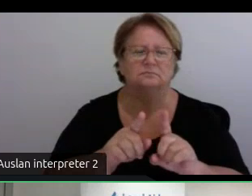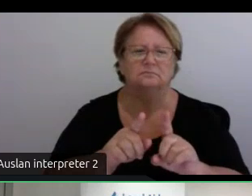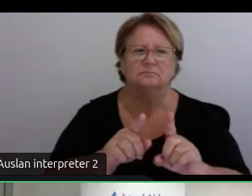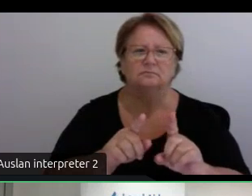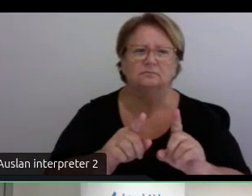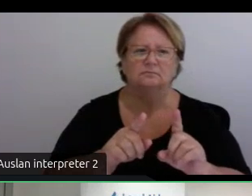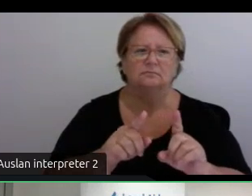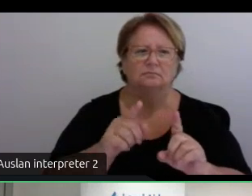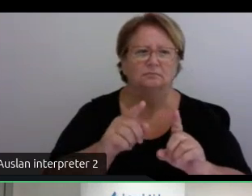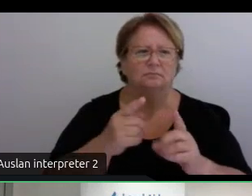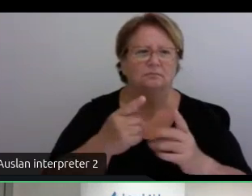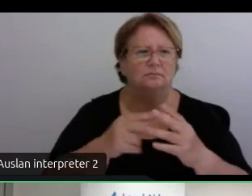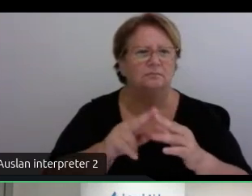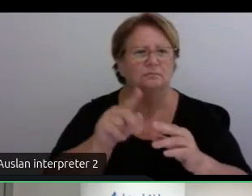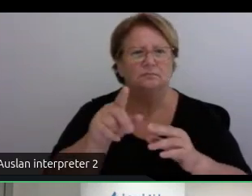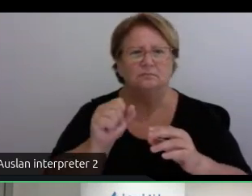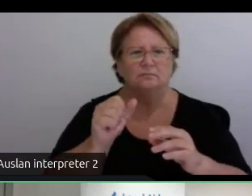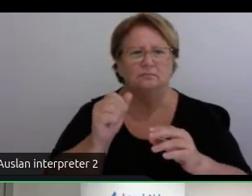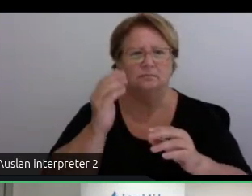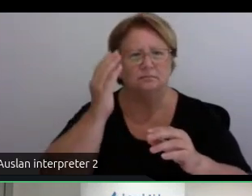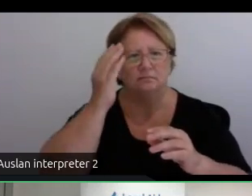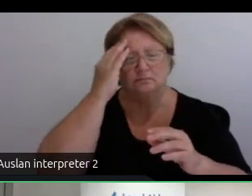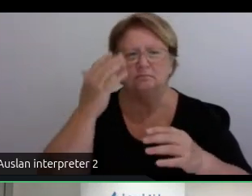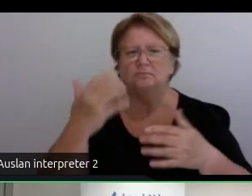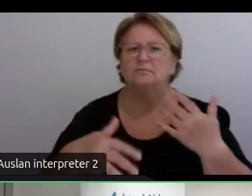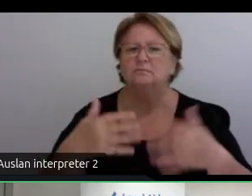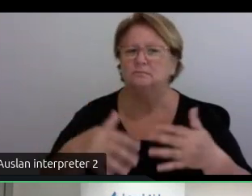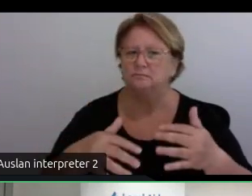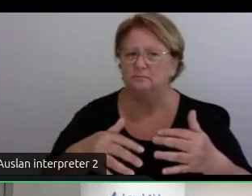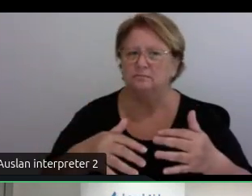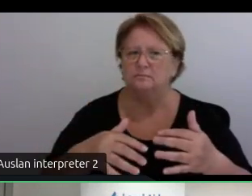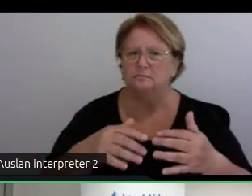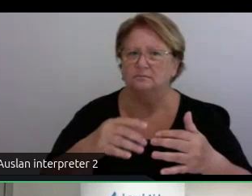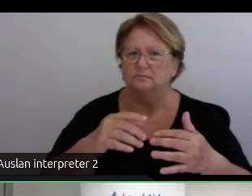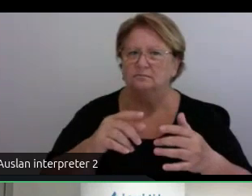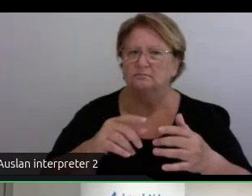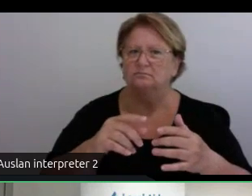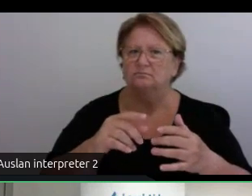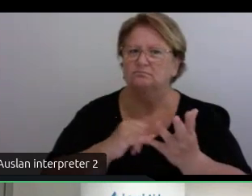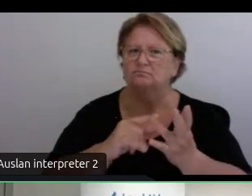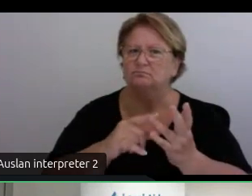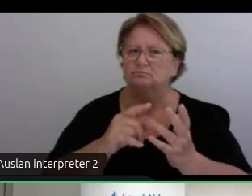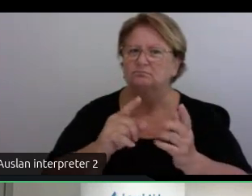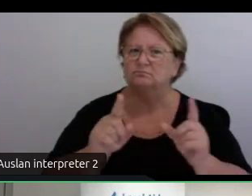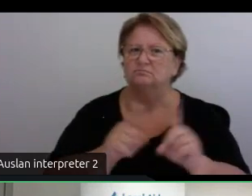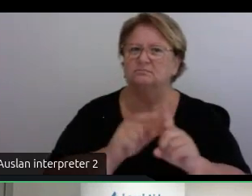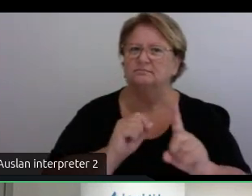way that a brain injury from a car accident. It's not permanent, but it can just make it so much